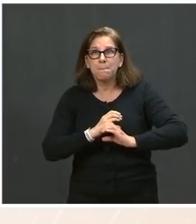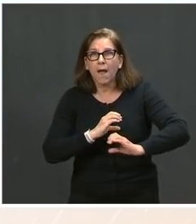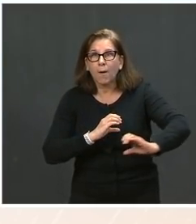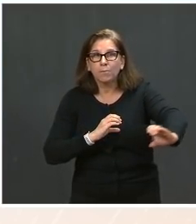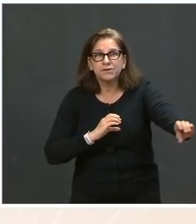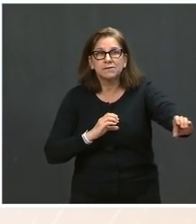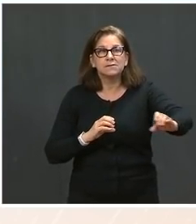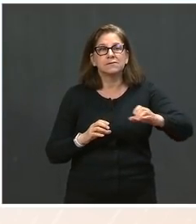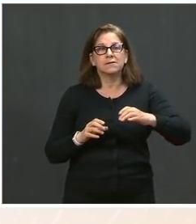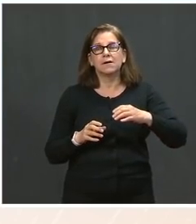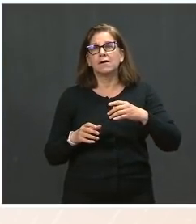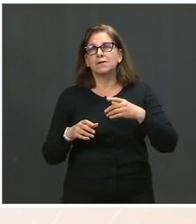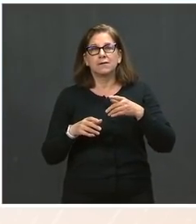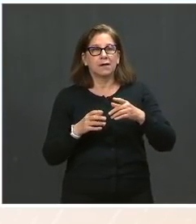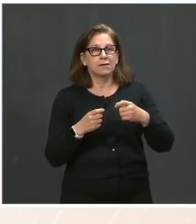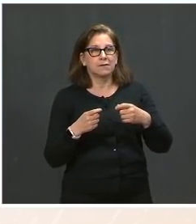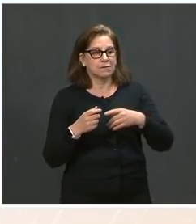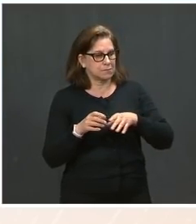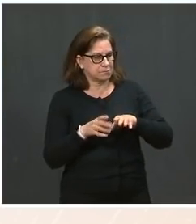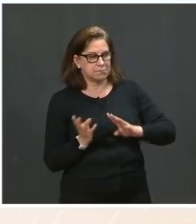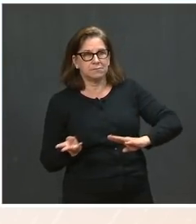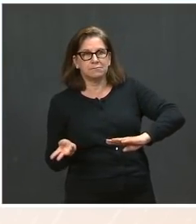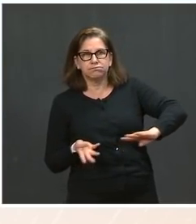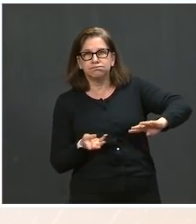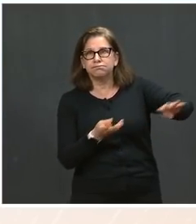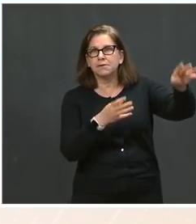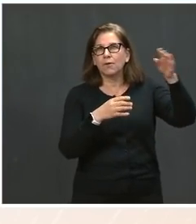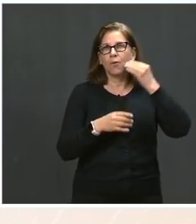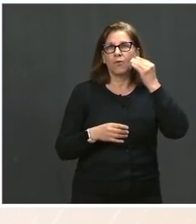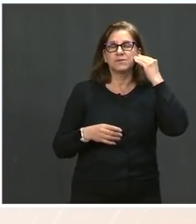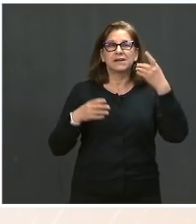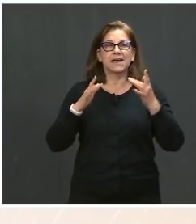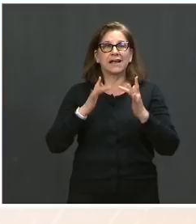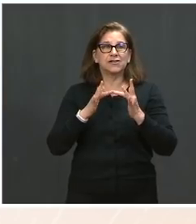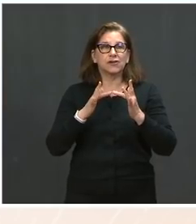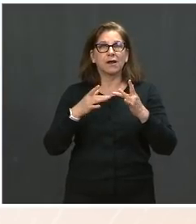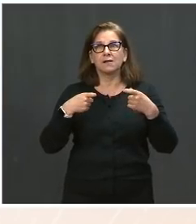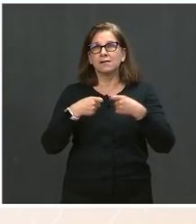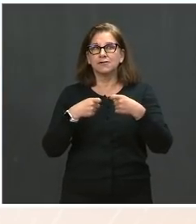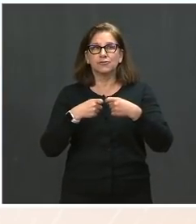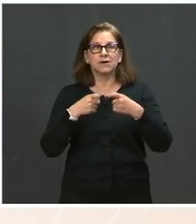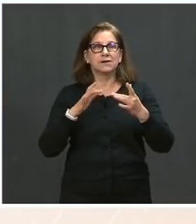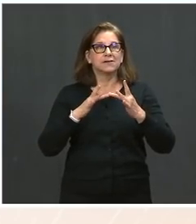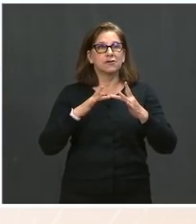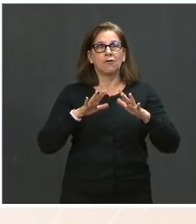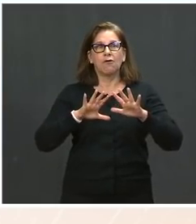and it is the broadband that brings the world and learning to our children;